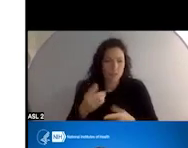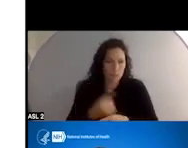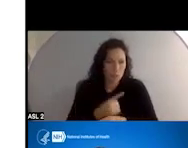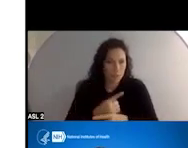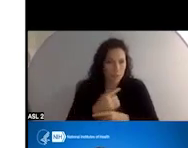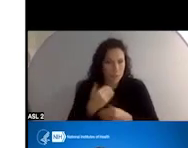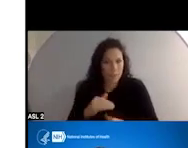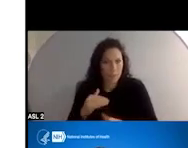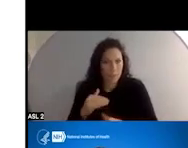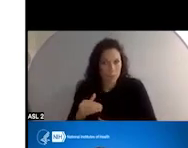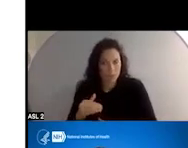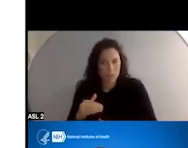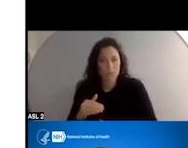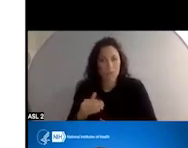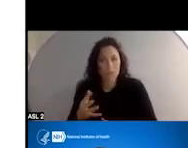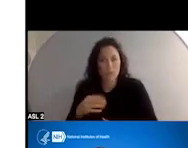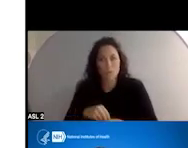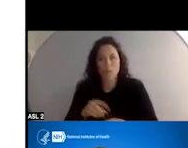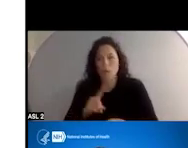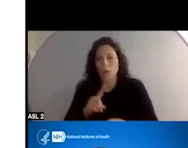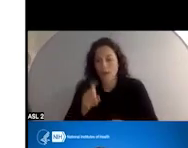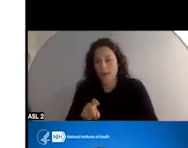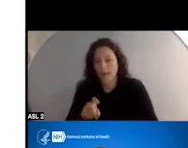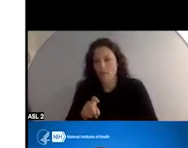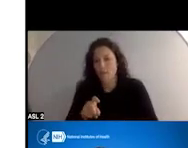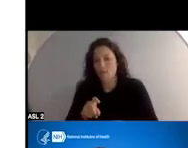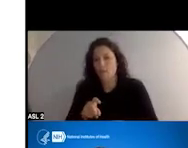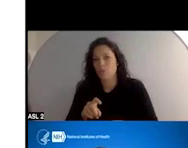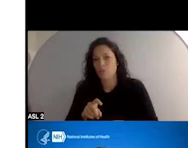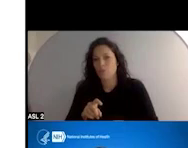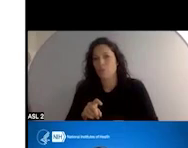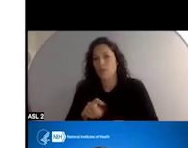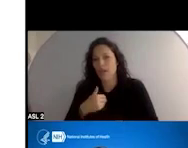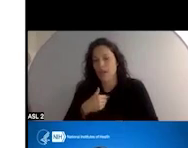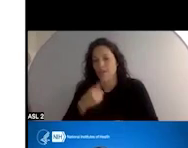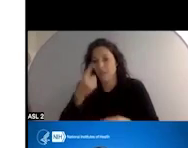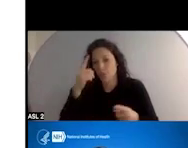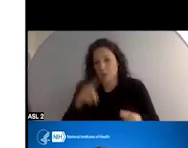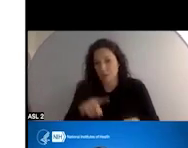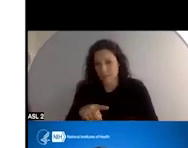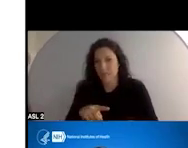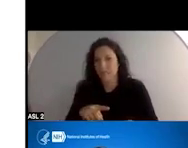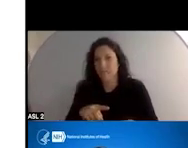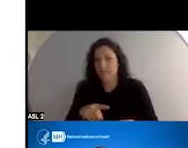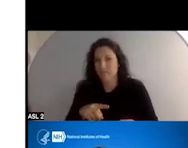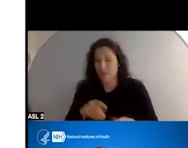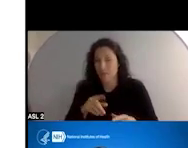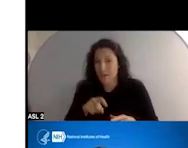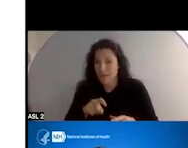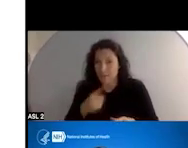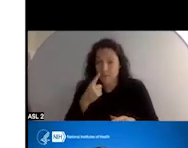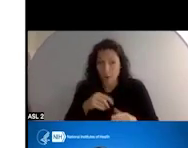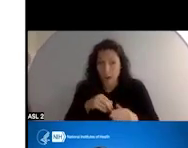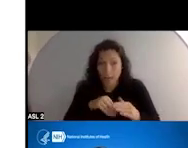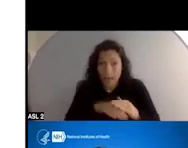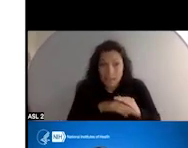where you have to enter into agreements that are necessary in order to get access to data or types of materials